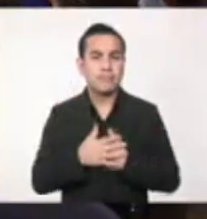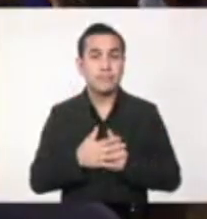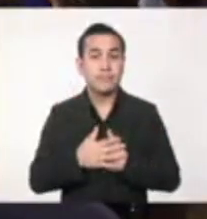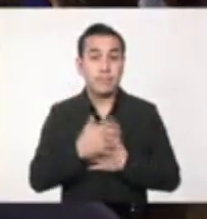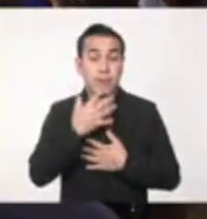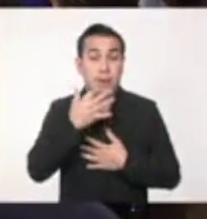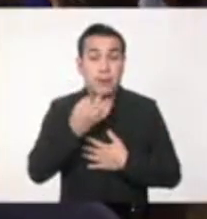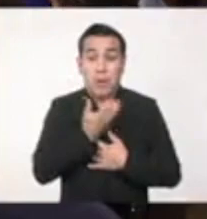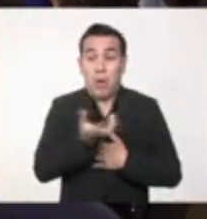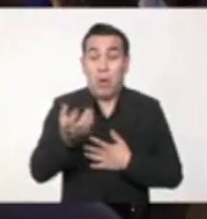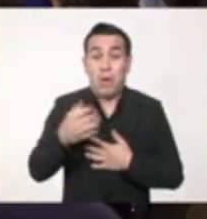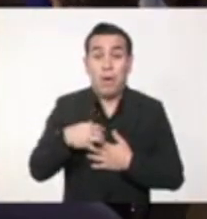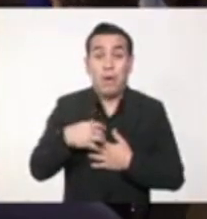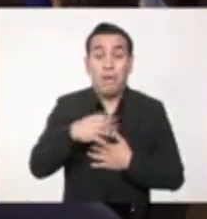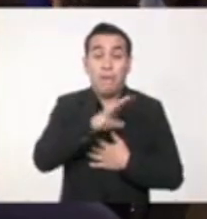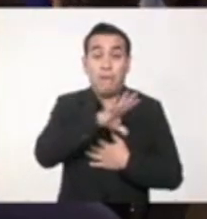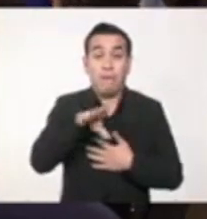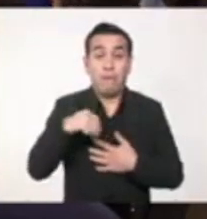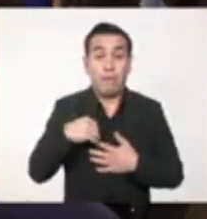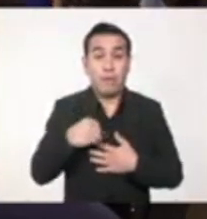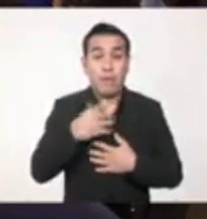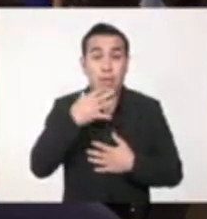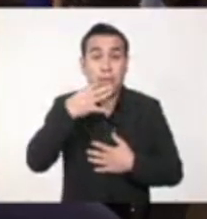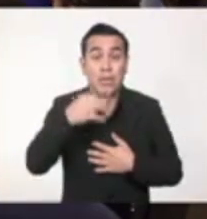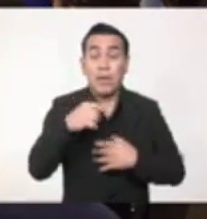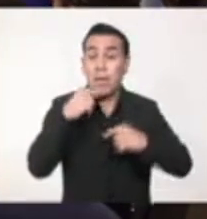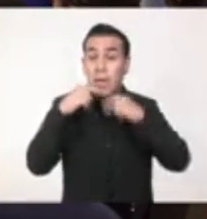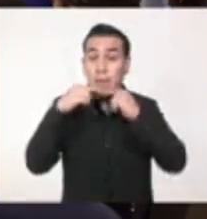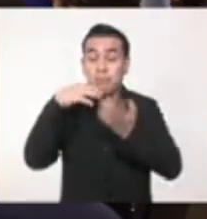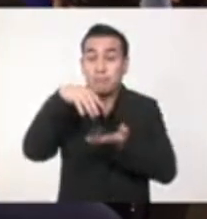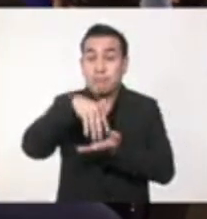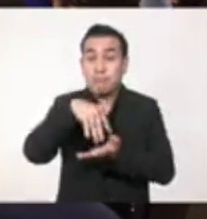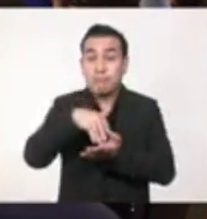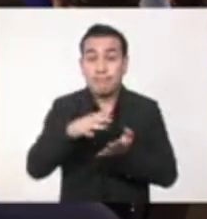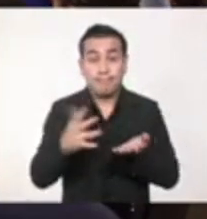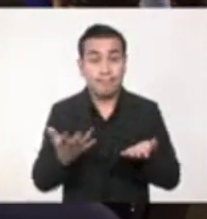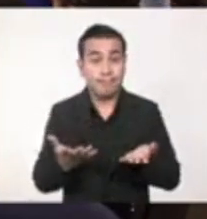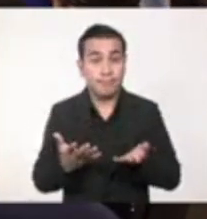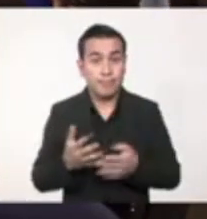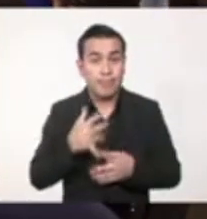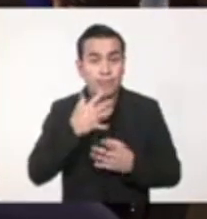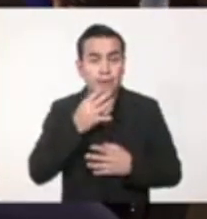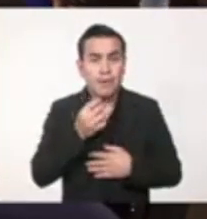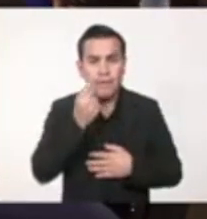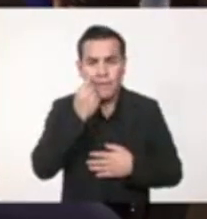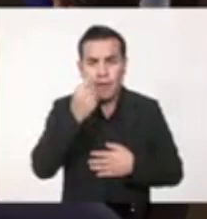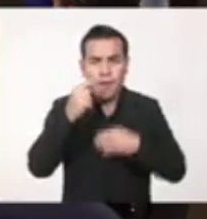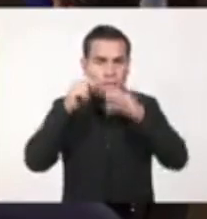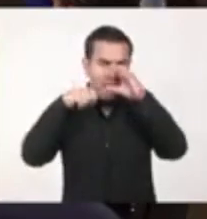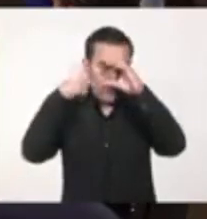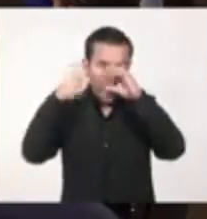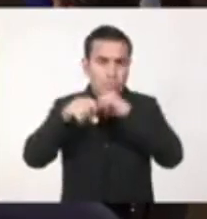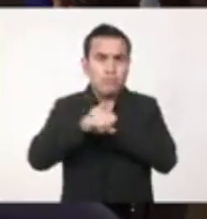family there was not nepotism and it was democracy and she comes out in I put a video there on Twitter yesterday if you haven't seen it